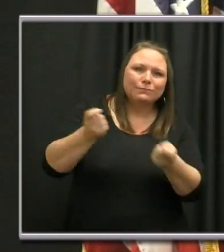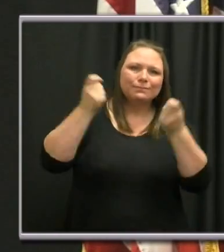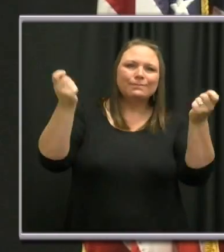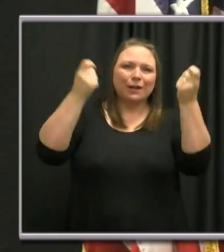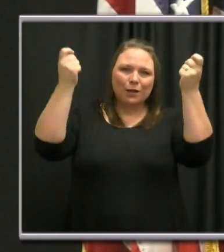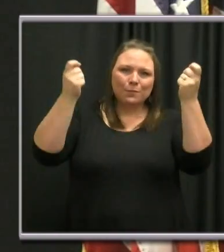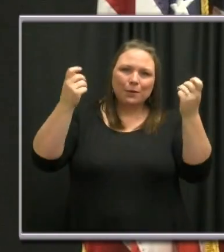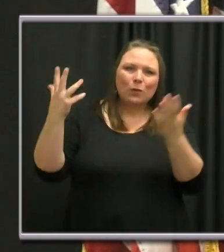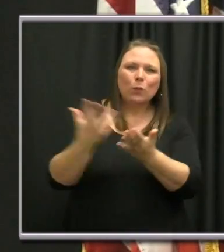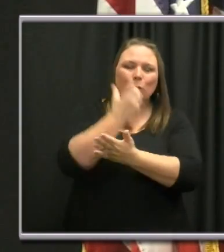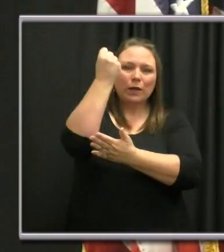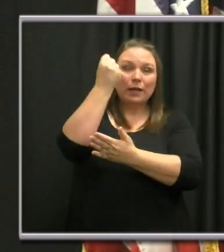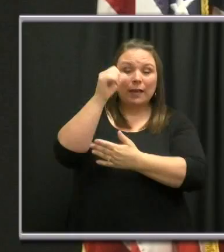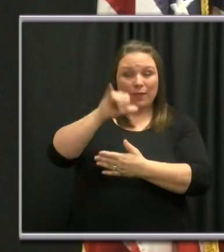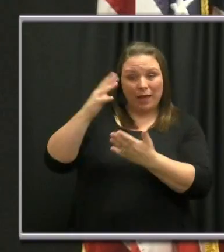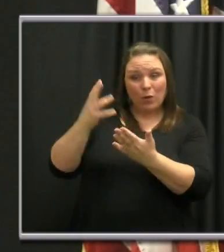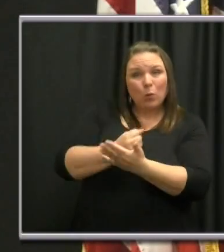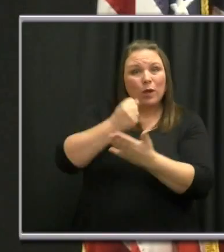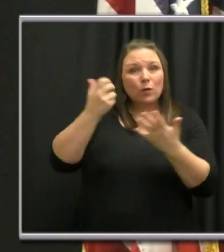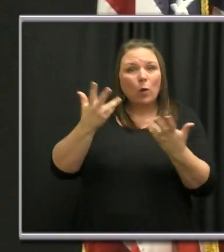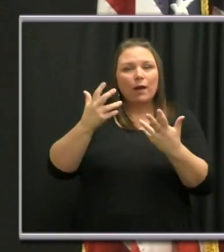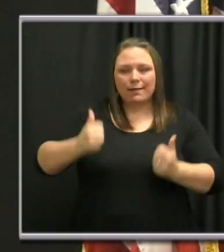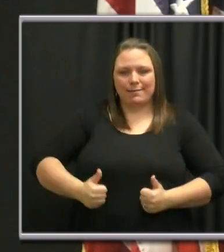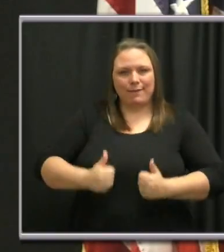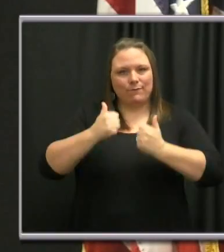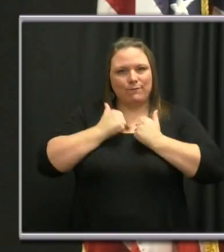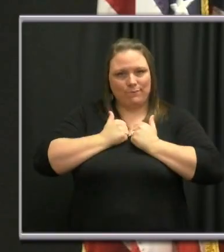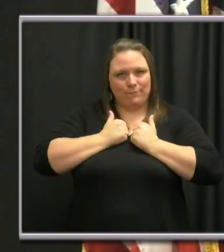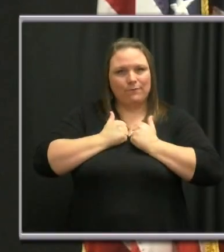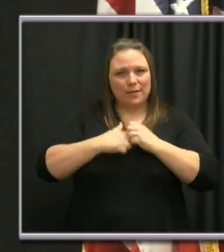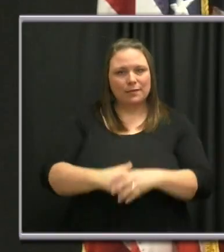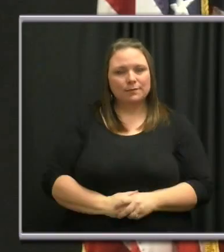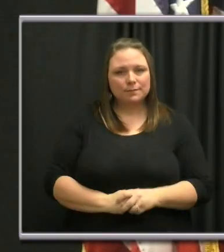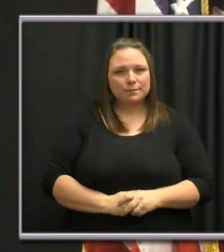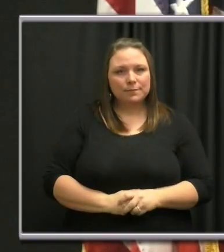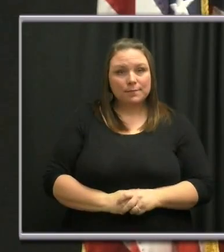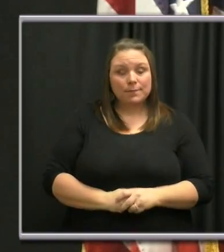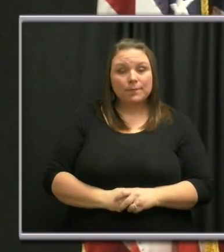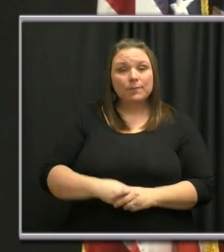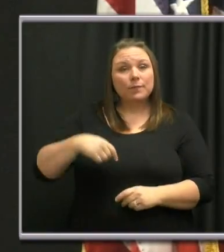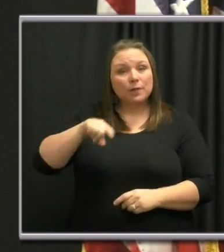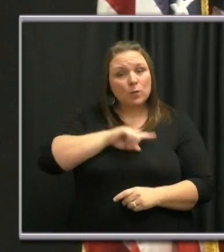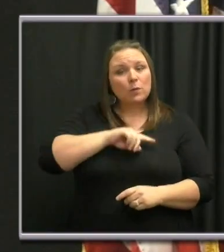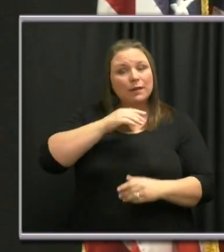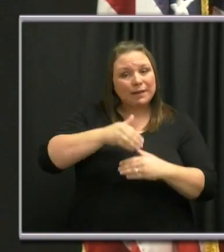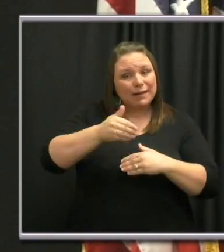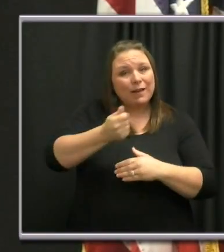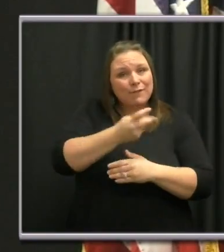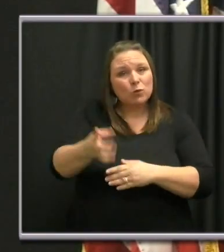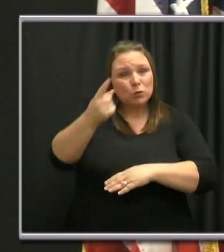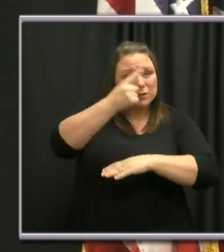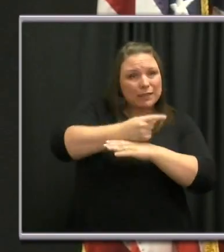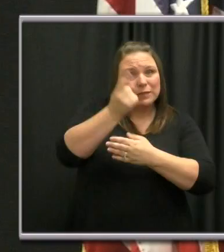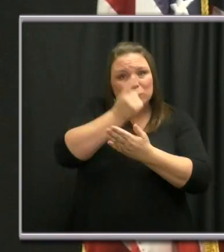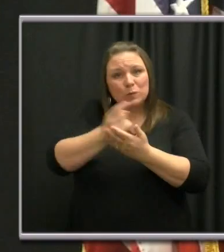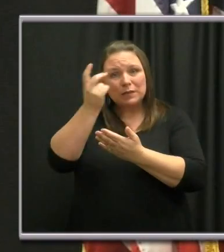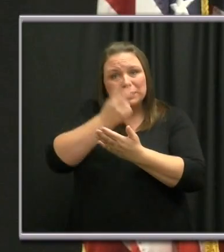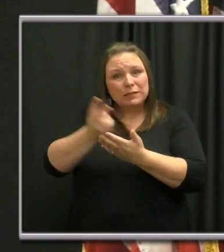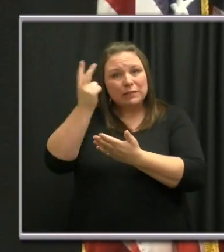WE OVERCOME WE SHARE A VICTORY. AND THAT VICTORY IS LIFE. AND